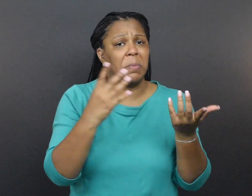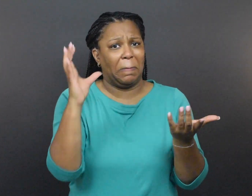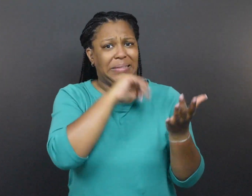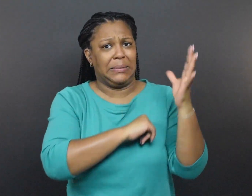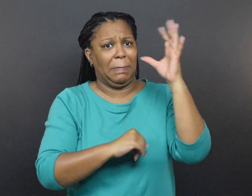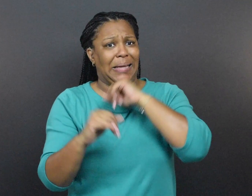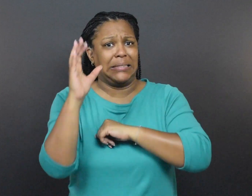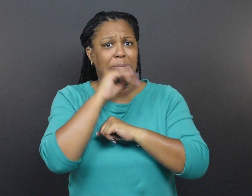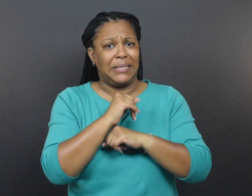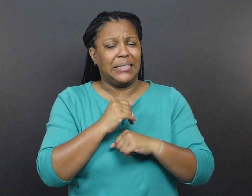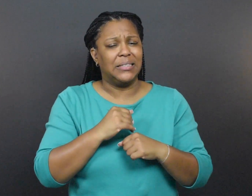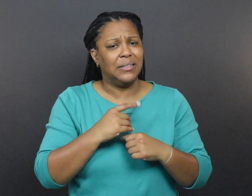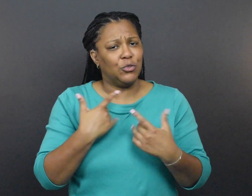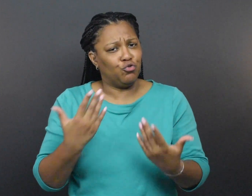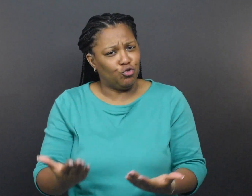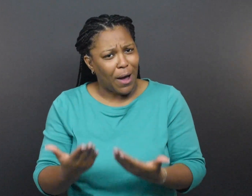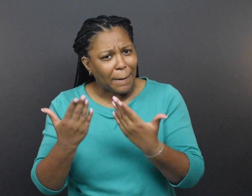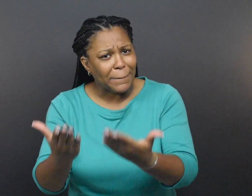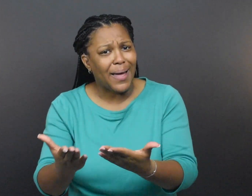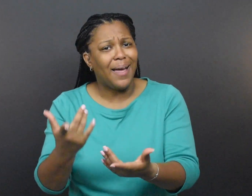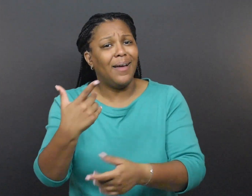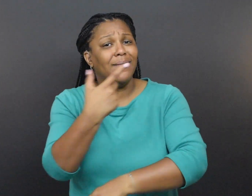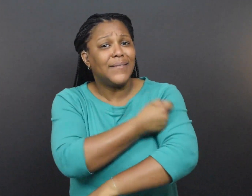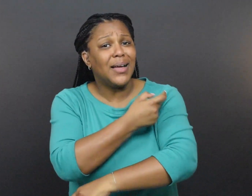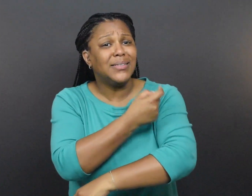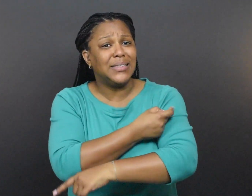vaccinations during the pandemic. •